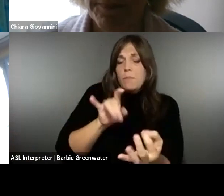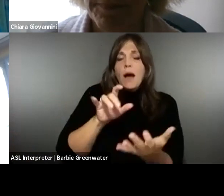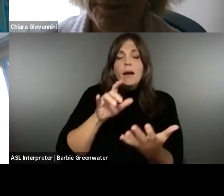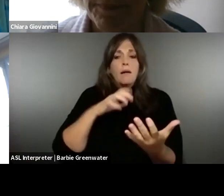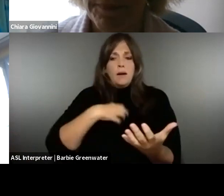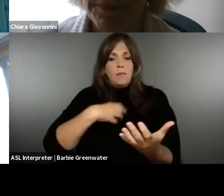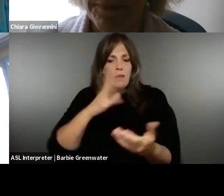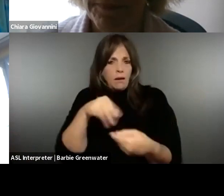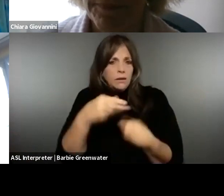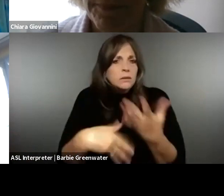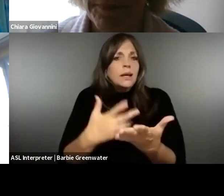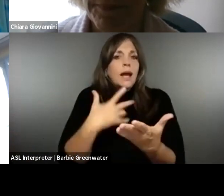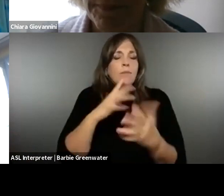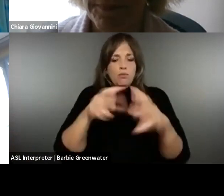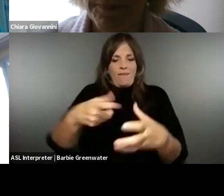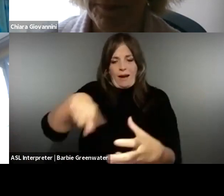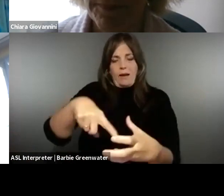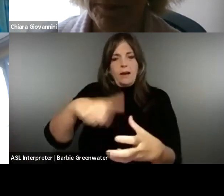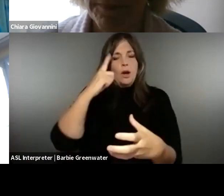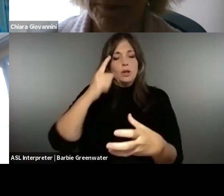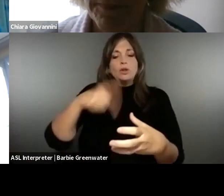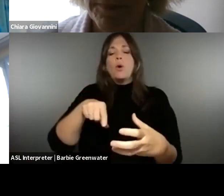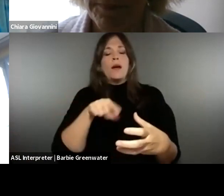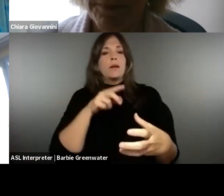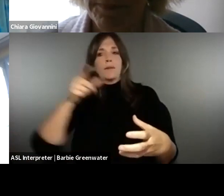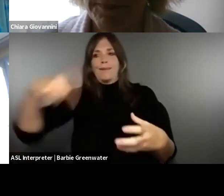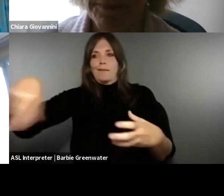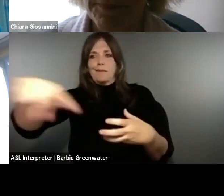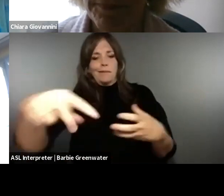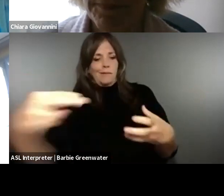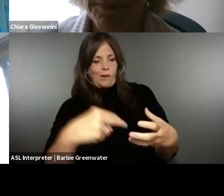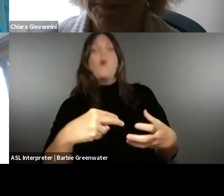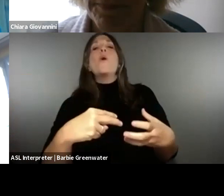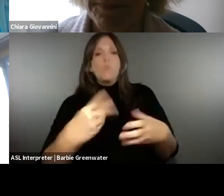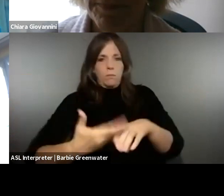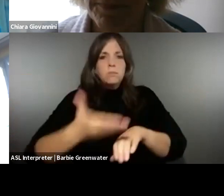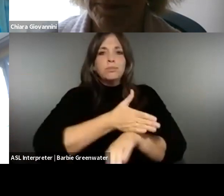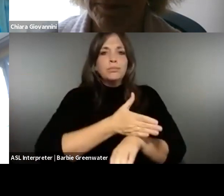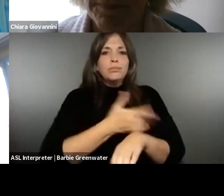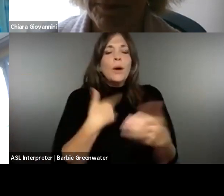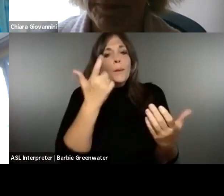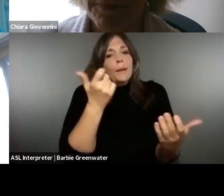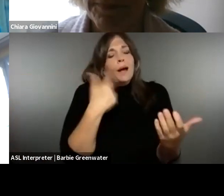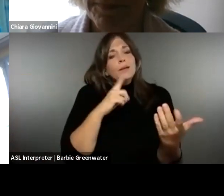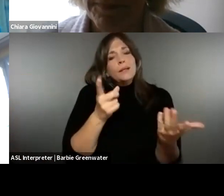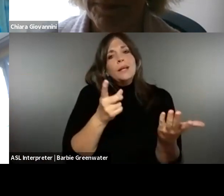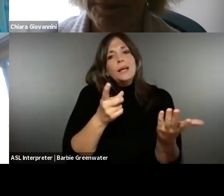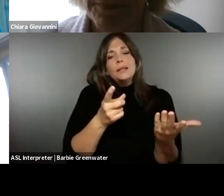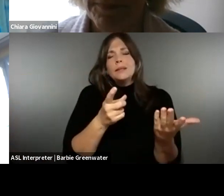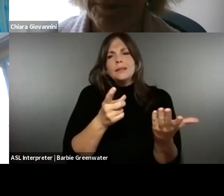where constructive feedback and complaints can be given, can be provided so that there is improvement because in